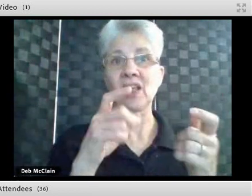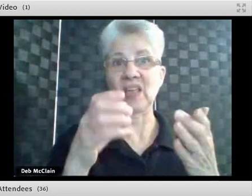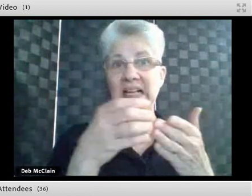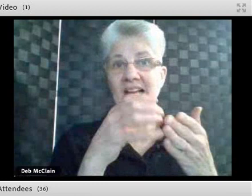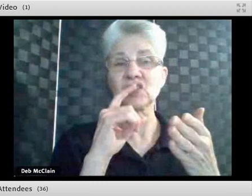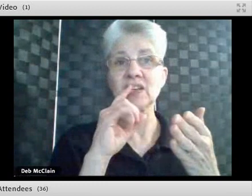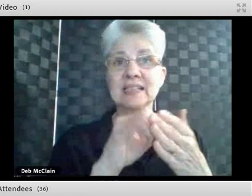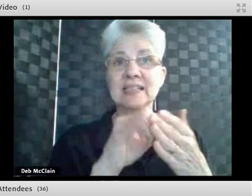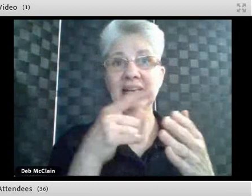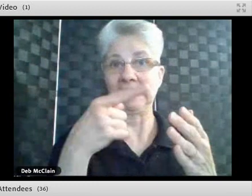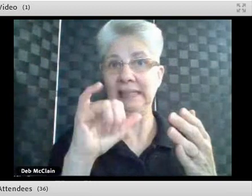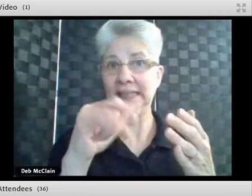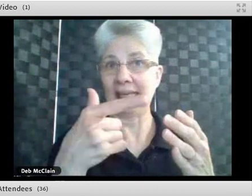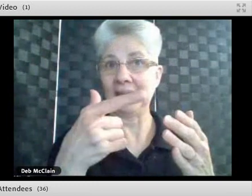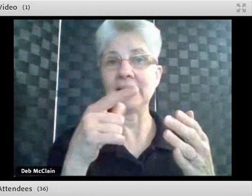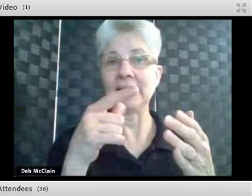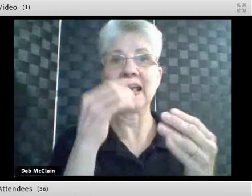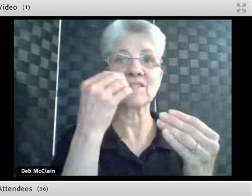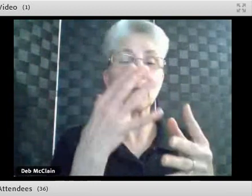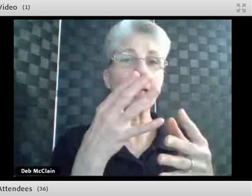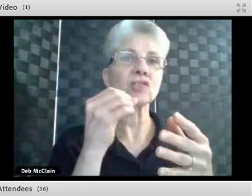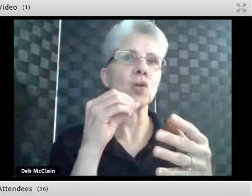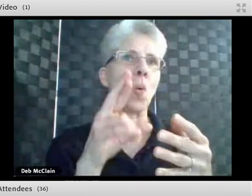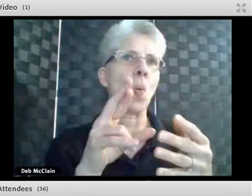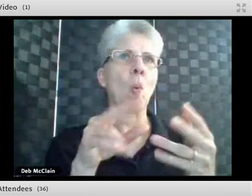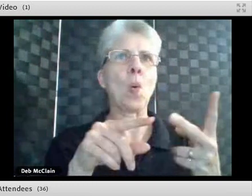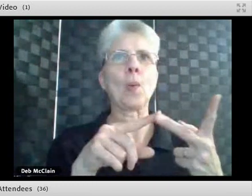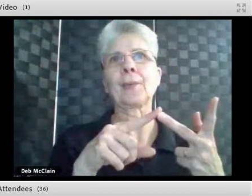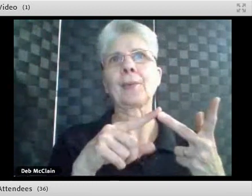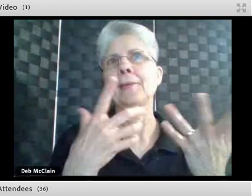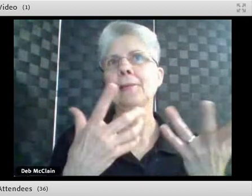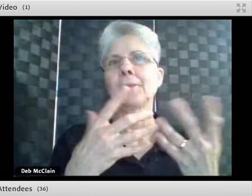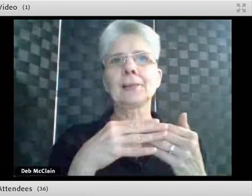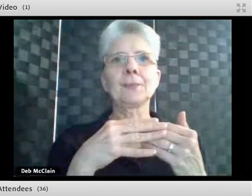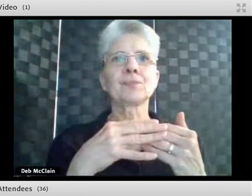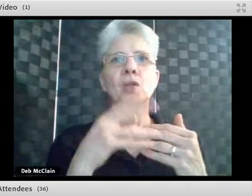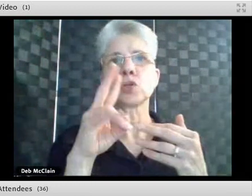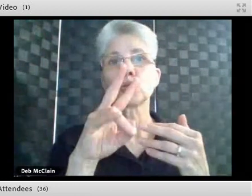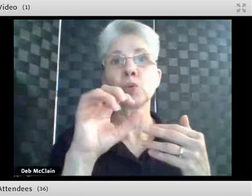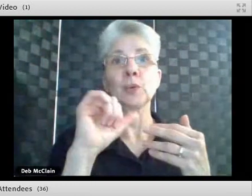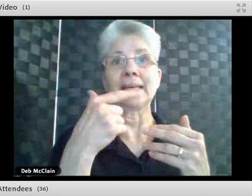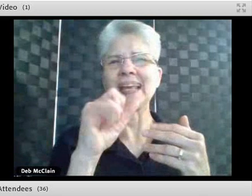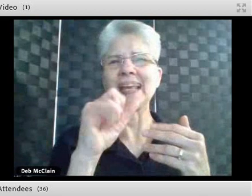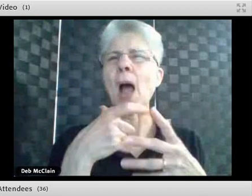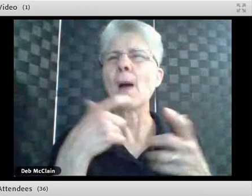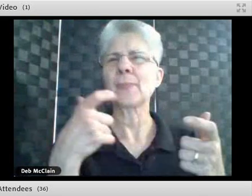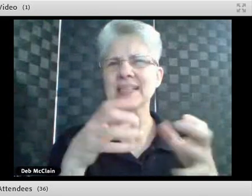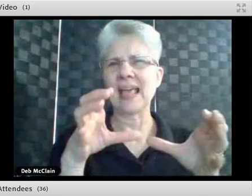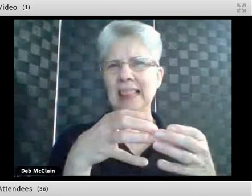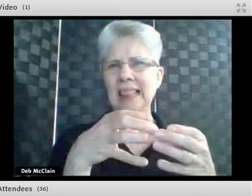Is it a Gigabyte of information? Is it 2 Gigabytes? You know, how big is that collection?